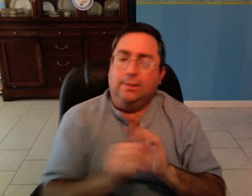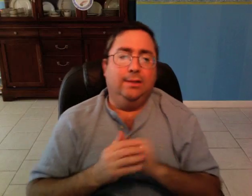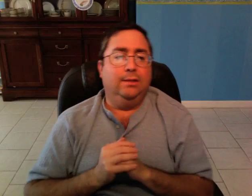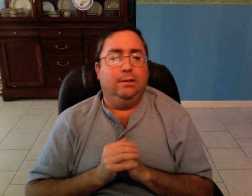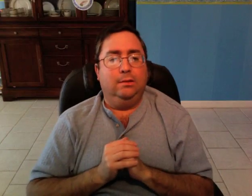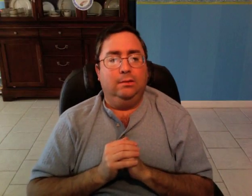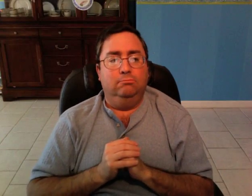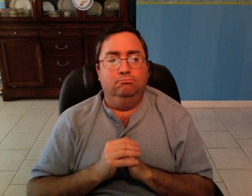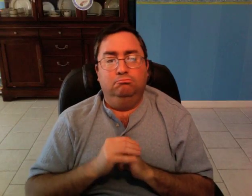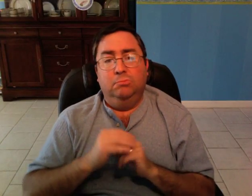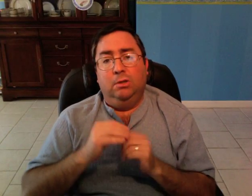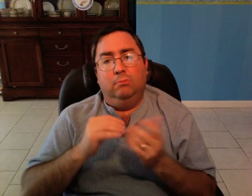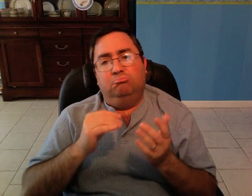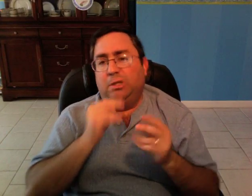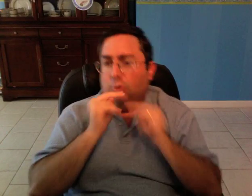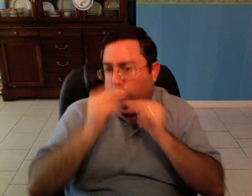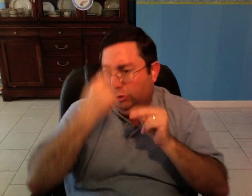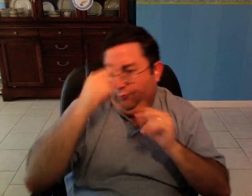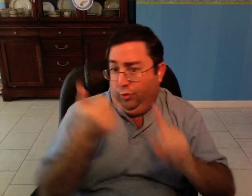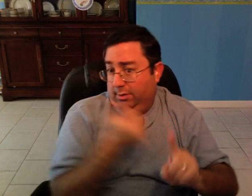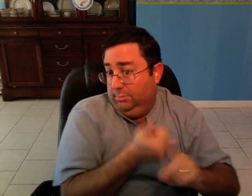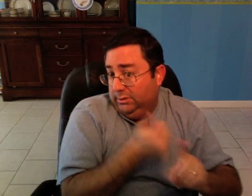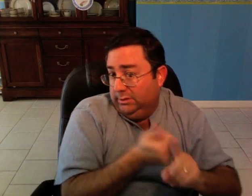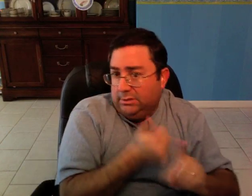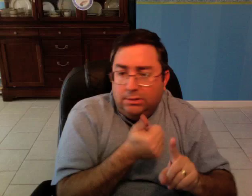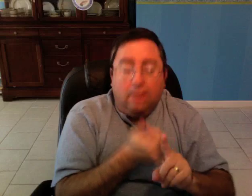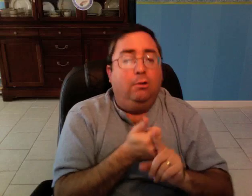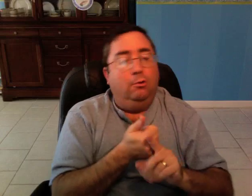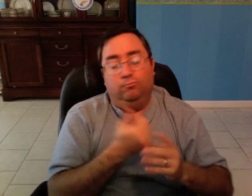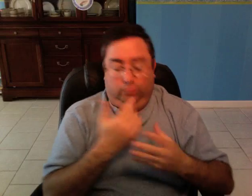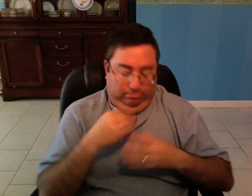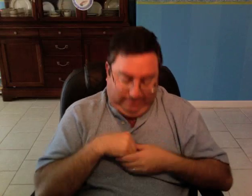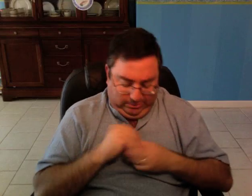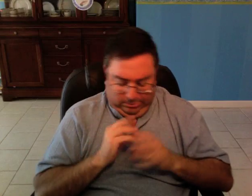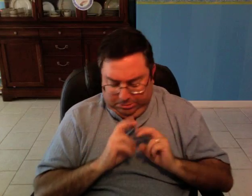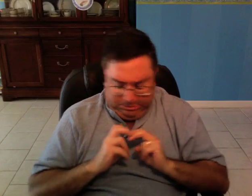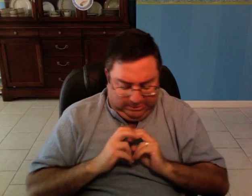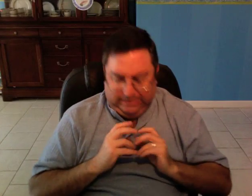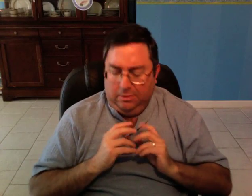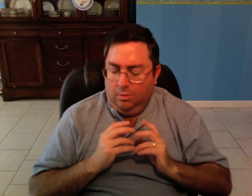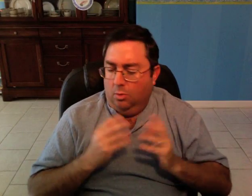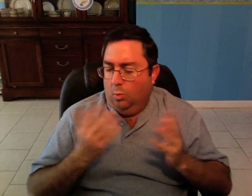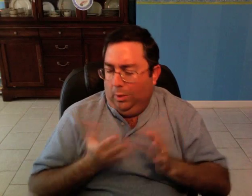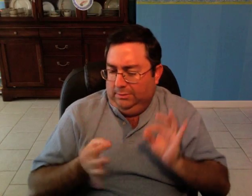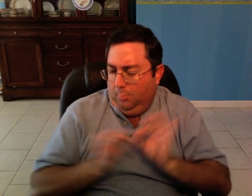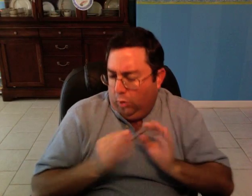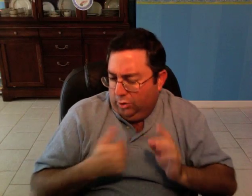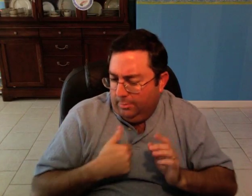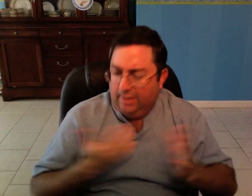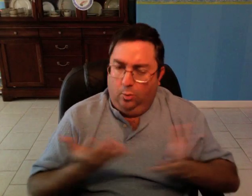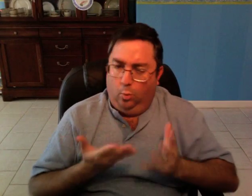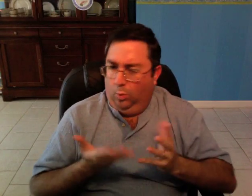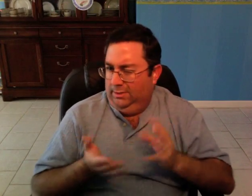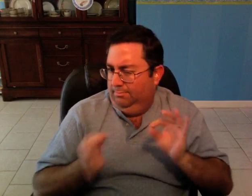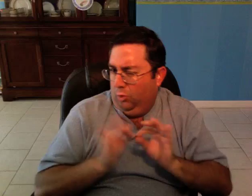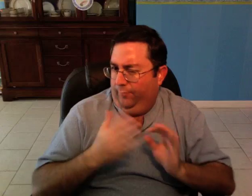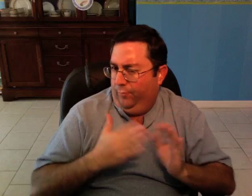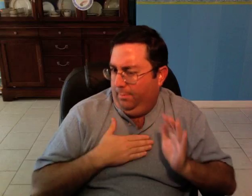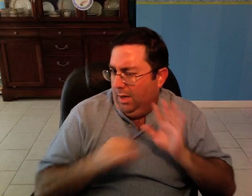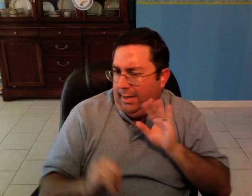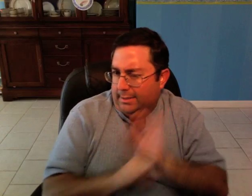They work it out for themselves: "what's important to me, and what's important to my identity?"